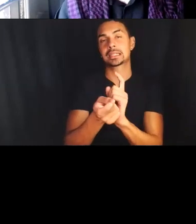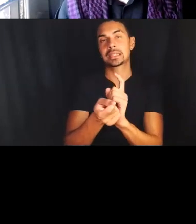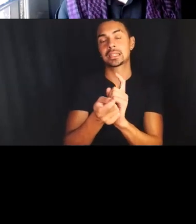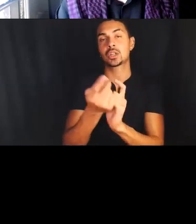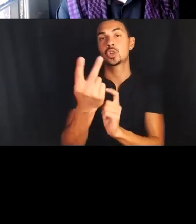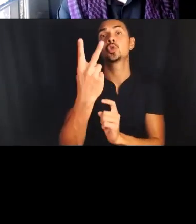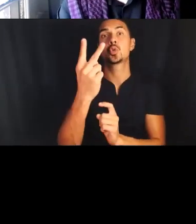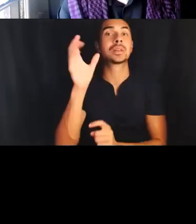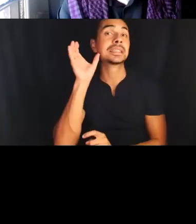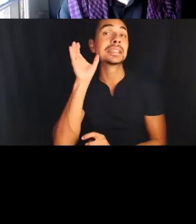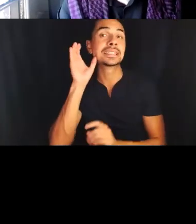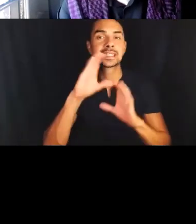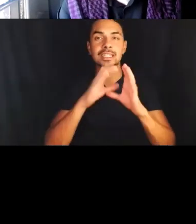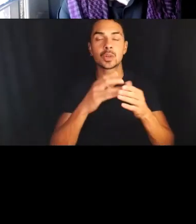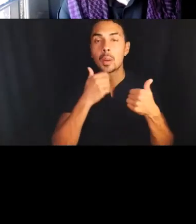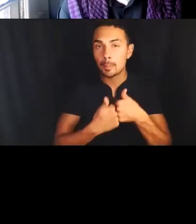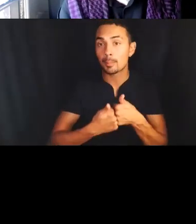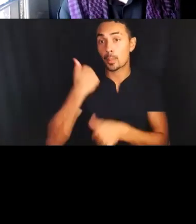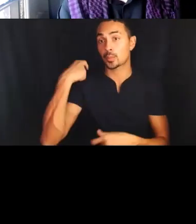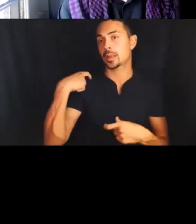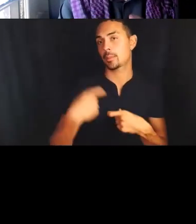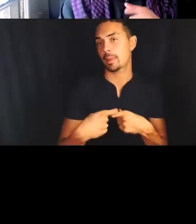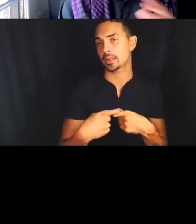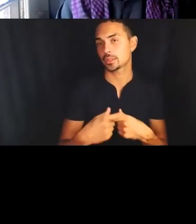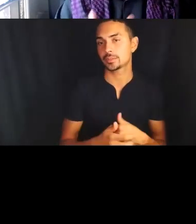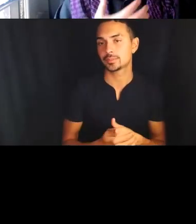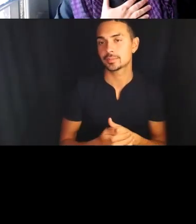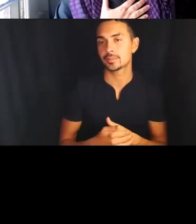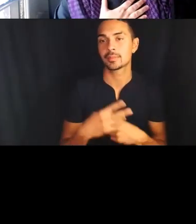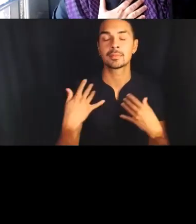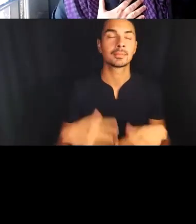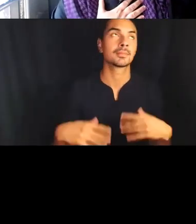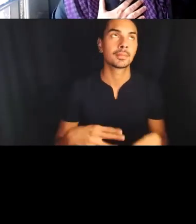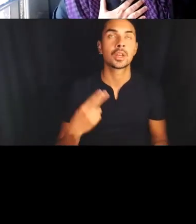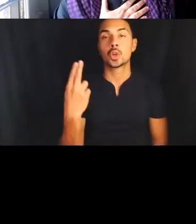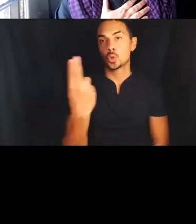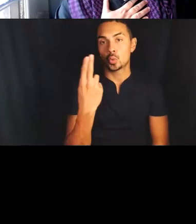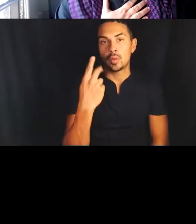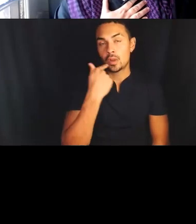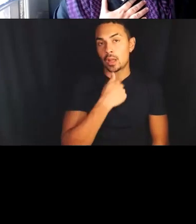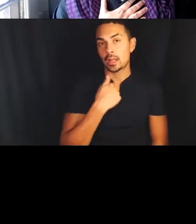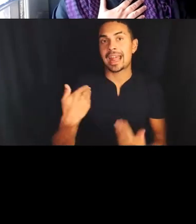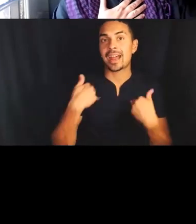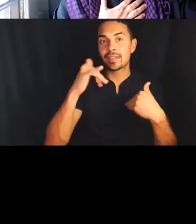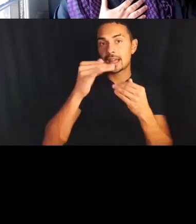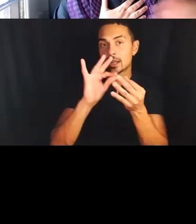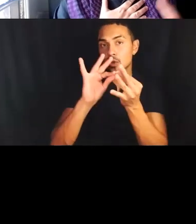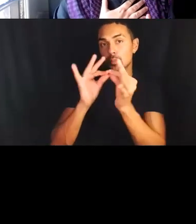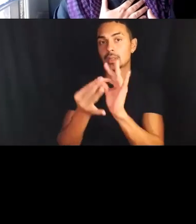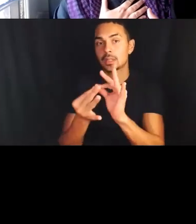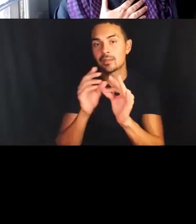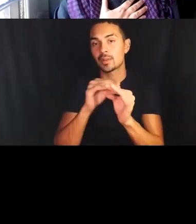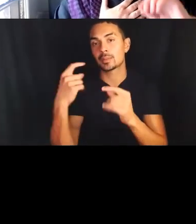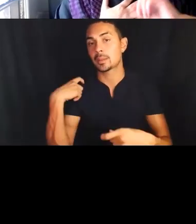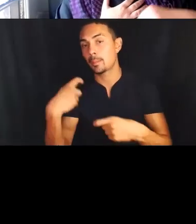which were predominantly conducted in Spanish. So it was really useful for us to have that interpretation from Spanish to English